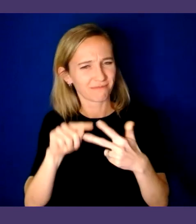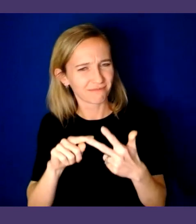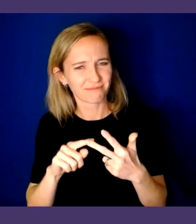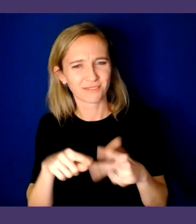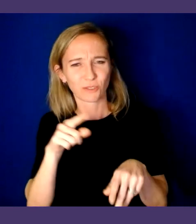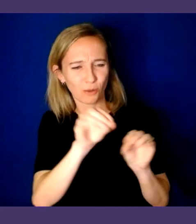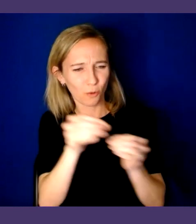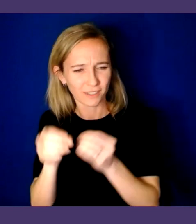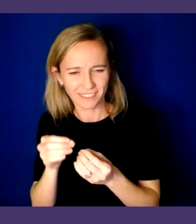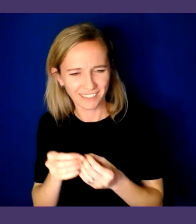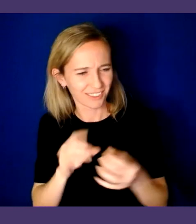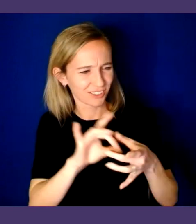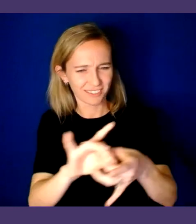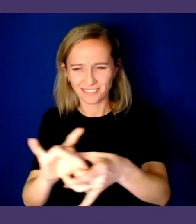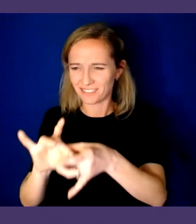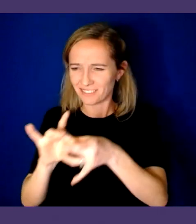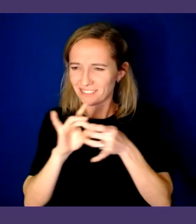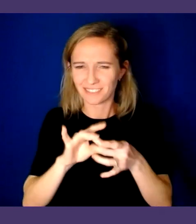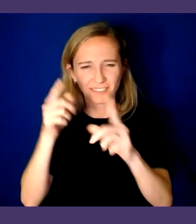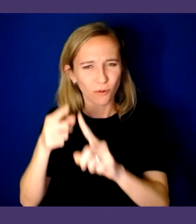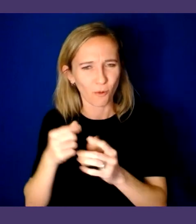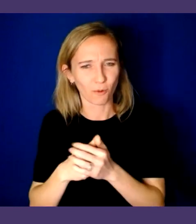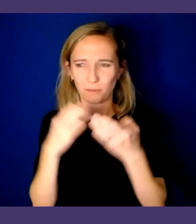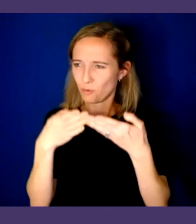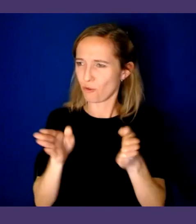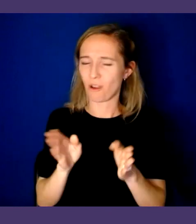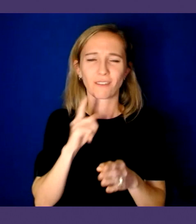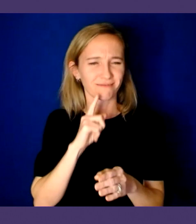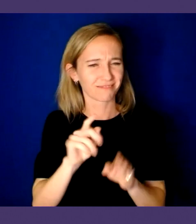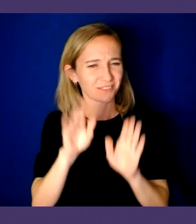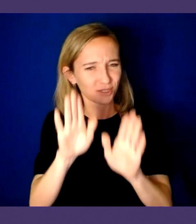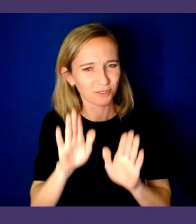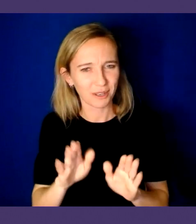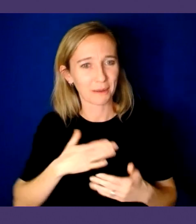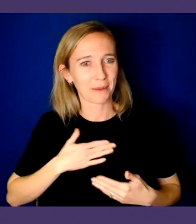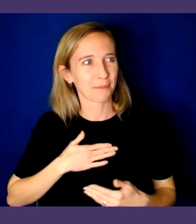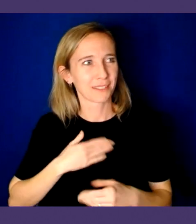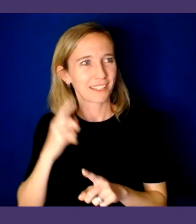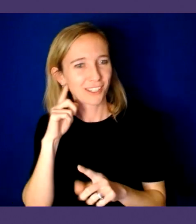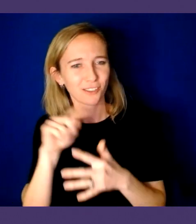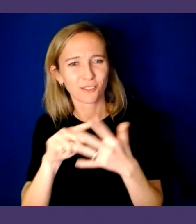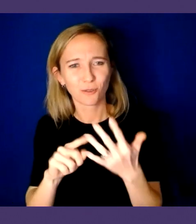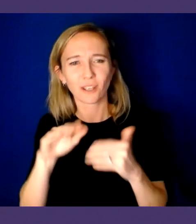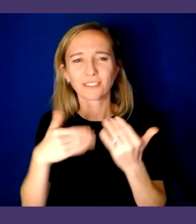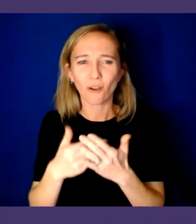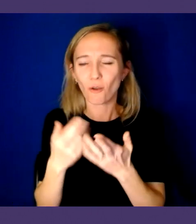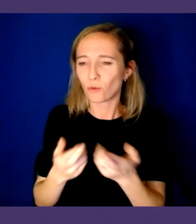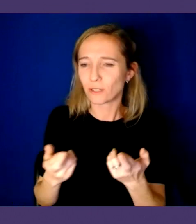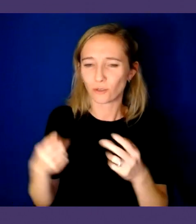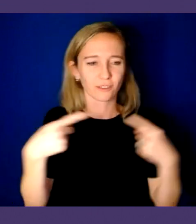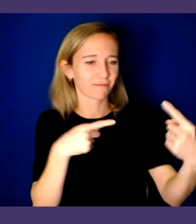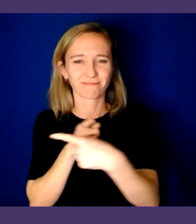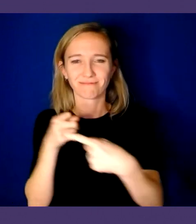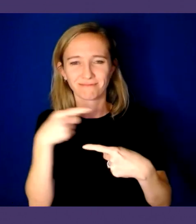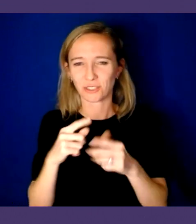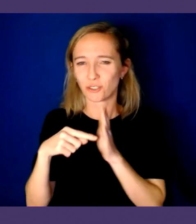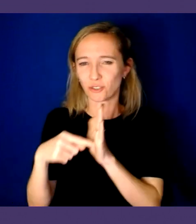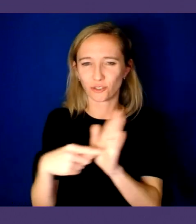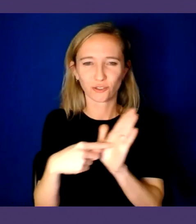broader too. That's great. I'm glad to hear that you all resource or point to each other's resources as well. All right, Shawn,